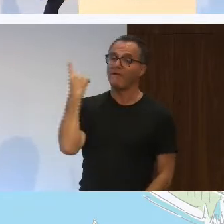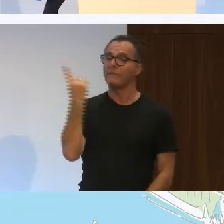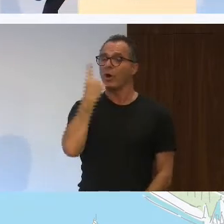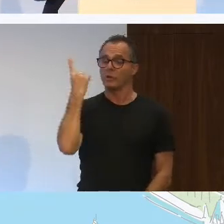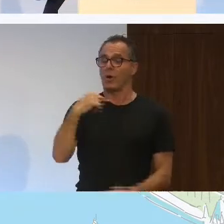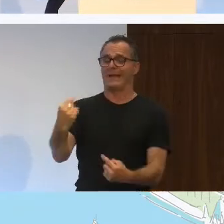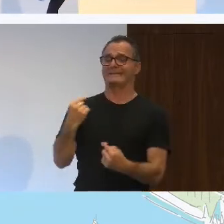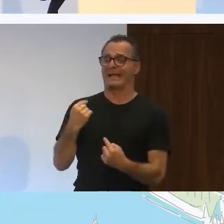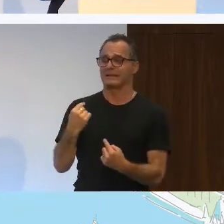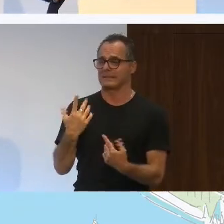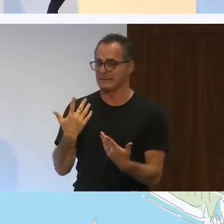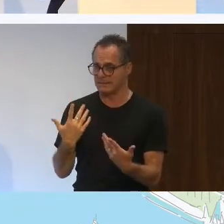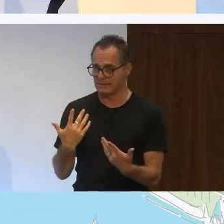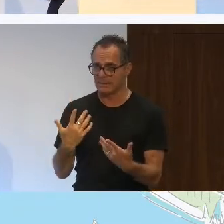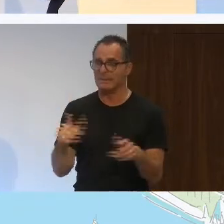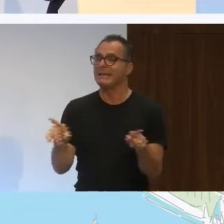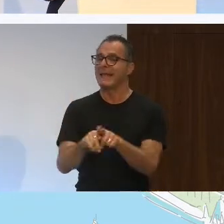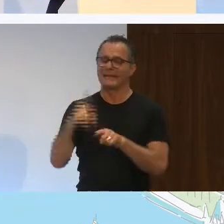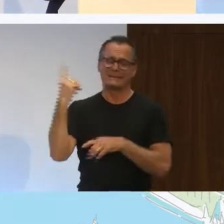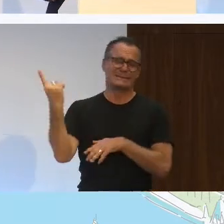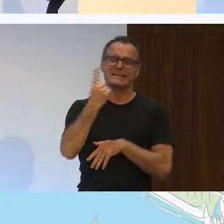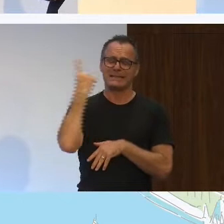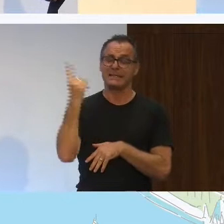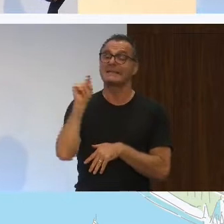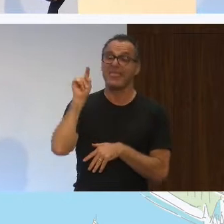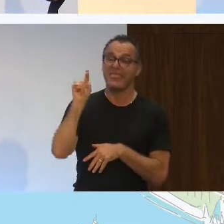being vertigo or dizziness. The most prominent and debilitating symptom